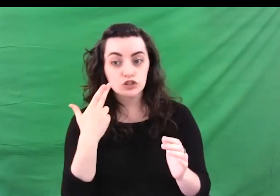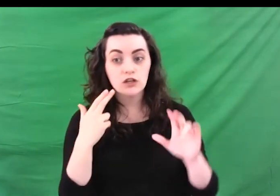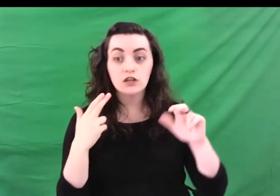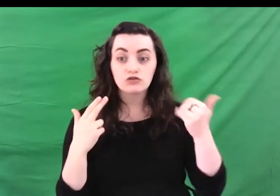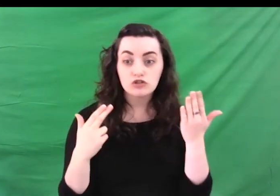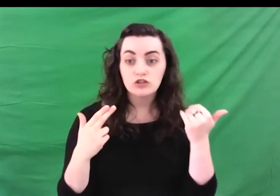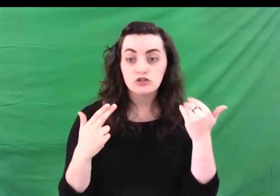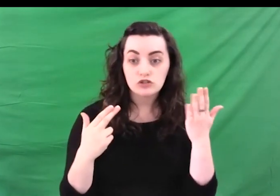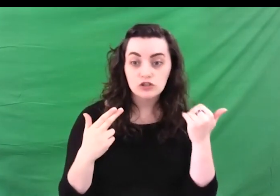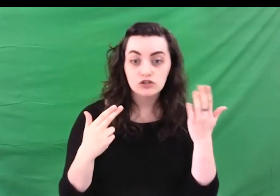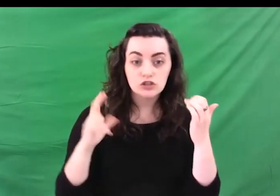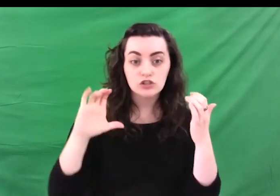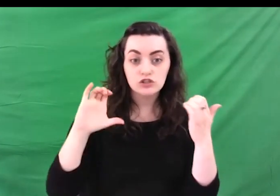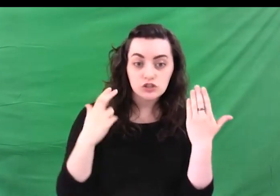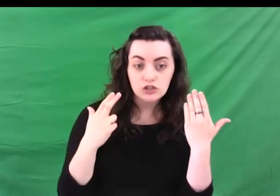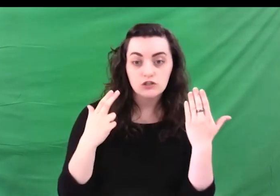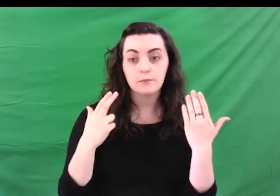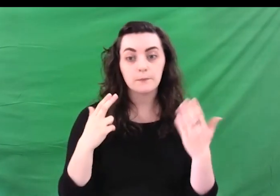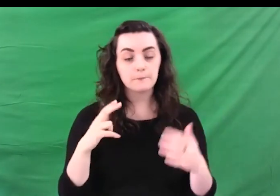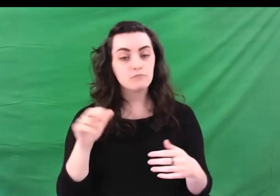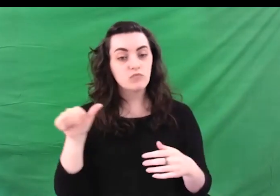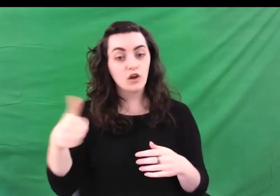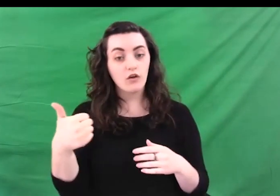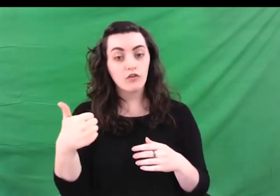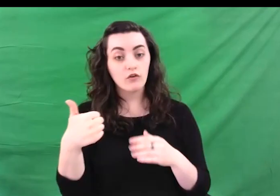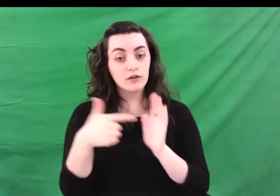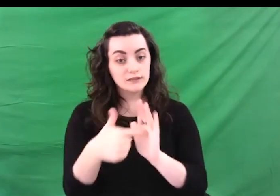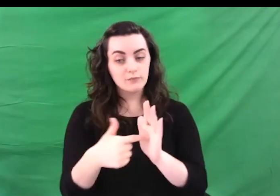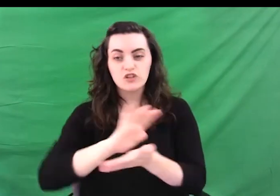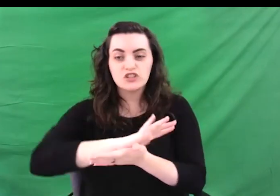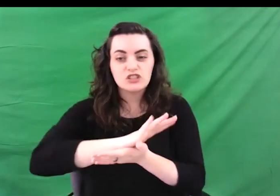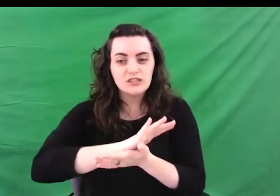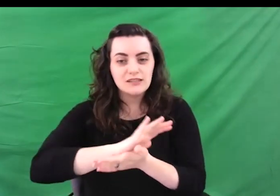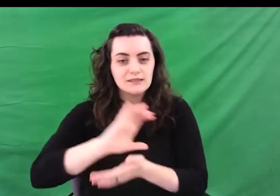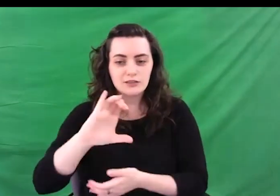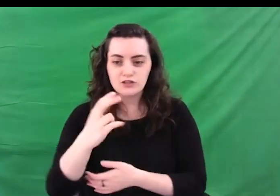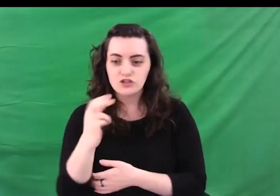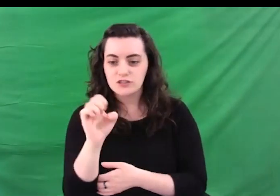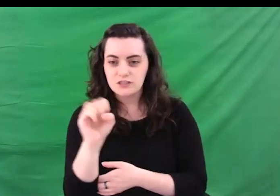Another example would be cheese, and all the students would say, cheese.